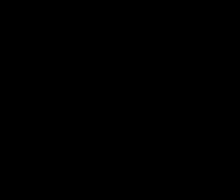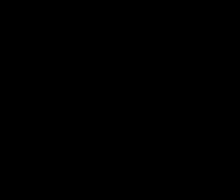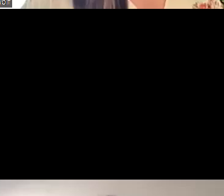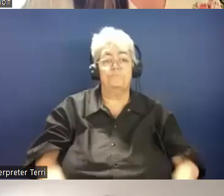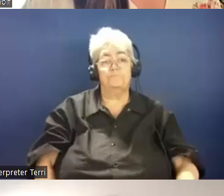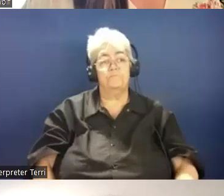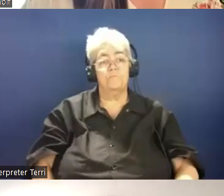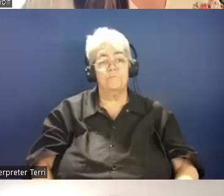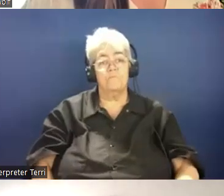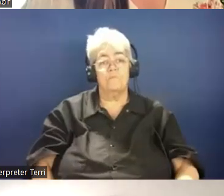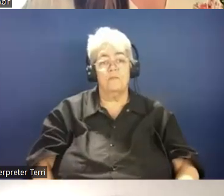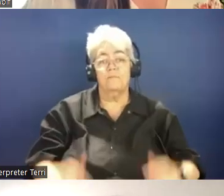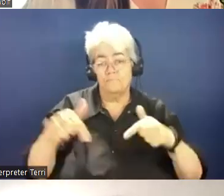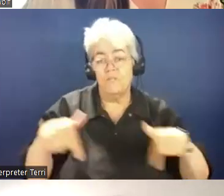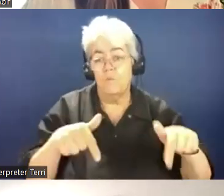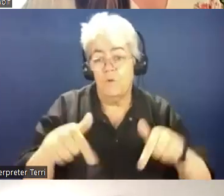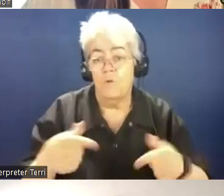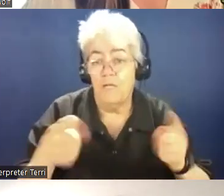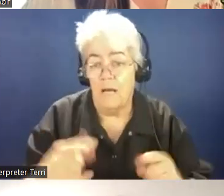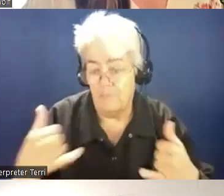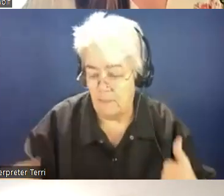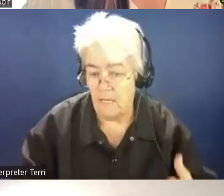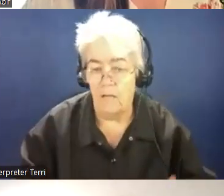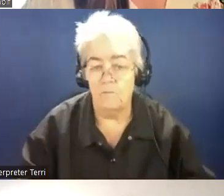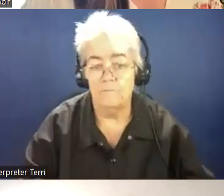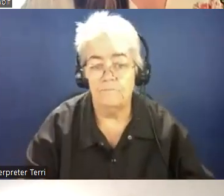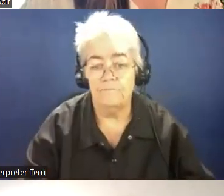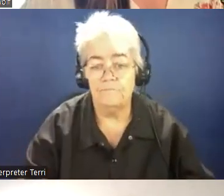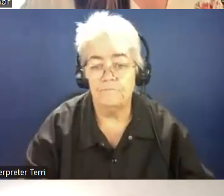(Brandy) I am going to go ahead and start our recording as you all are hopping on.